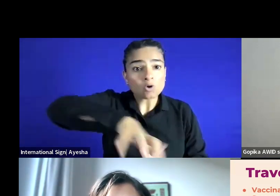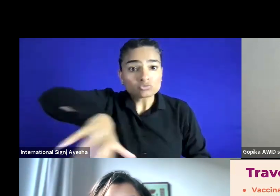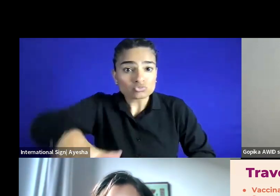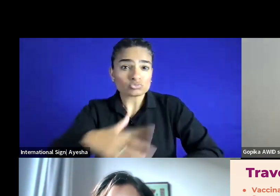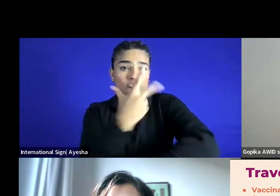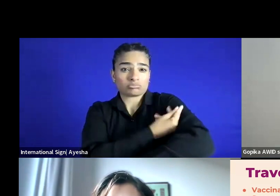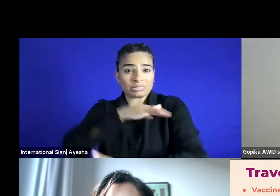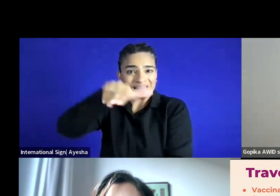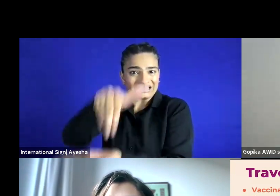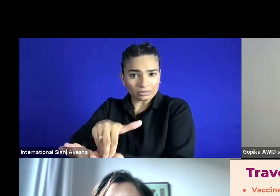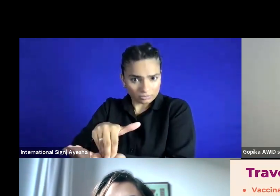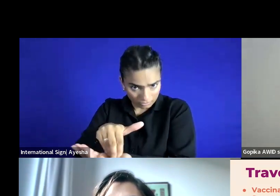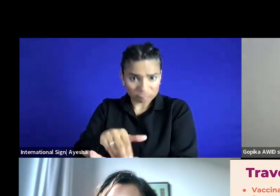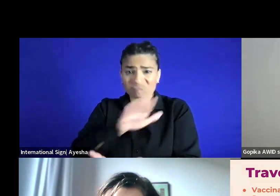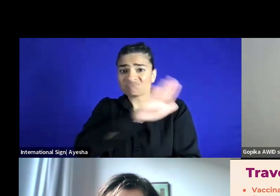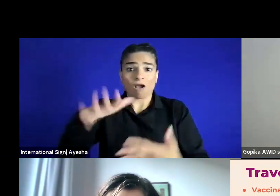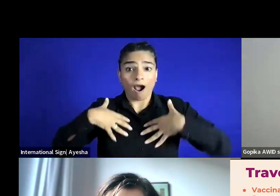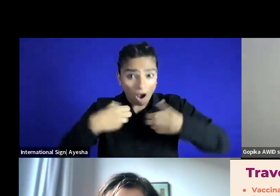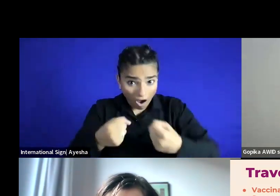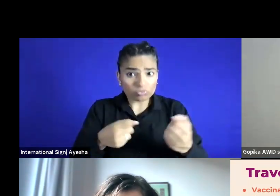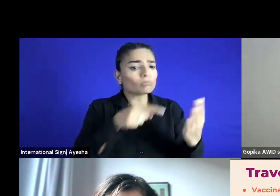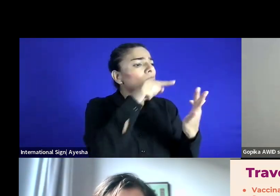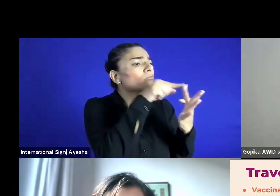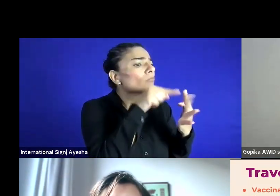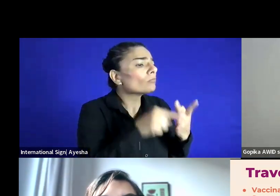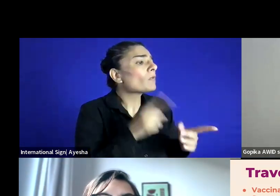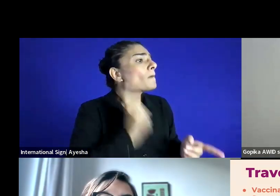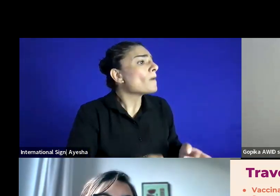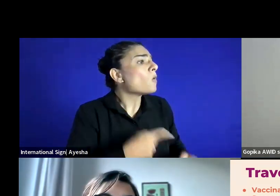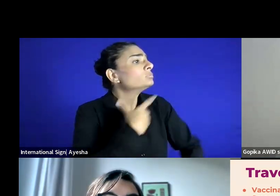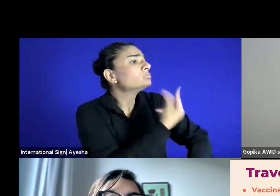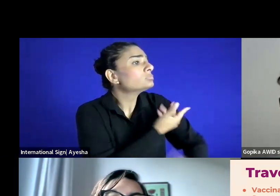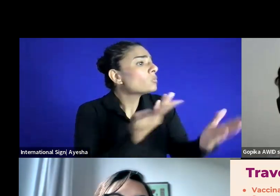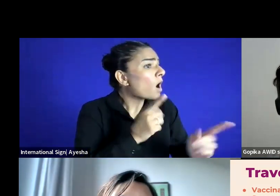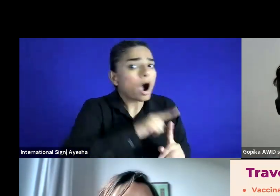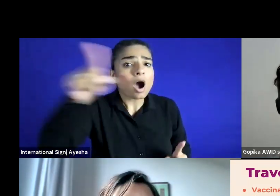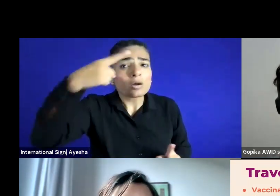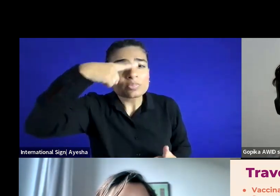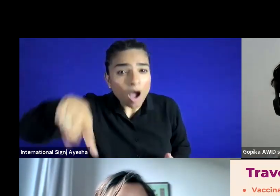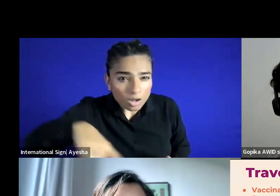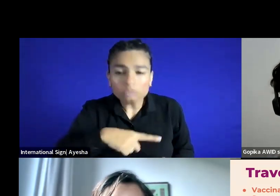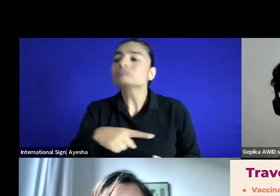what are the vaccinations that you need to travel? And if there are any vaccinations that you need to be able to enter Thailand specifically.